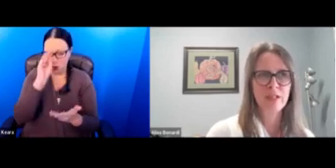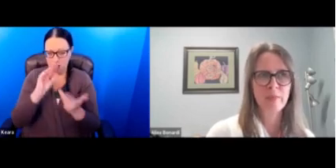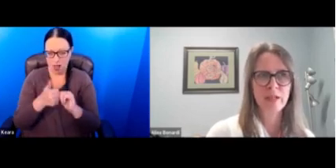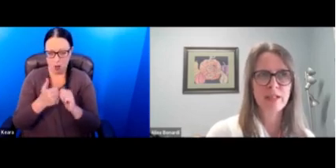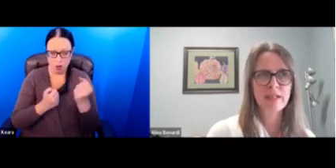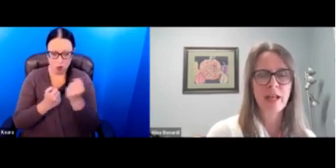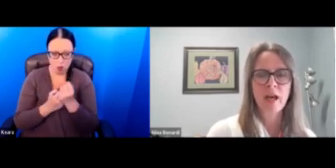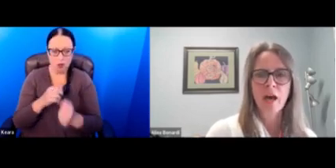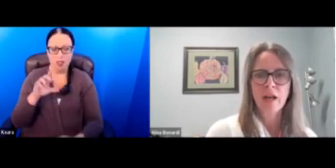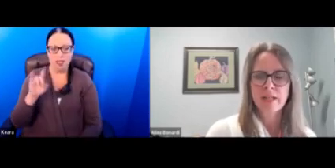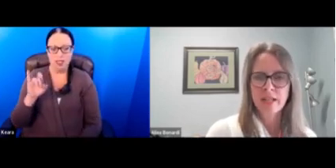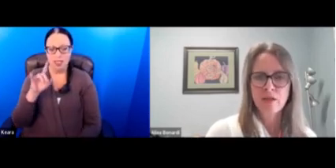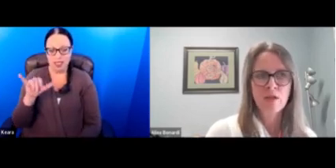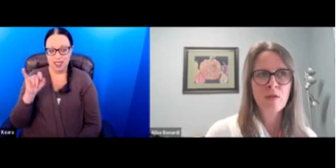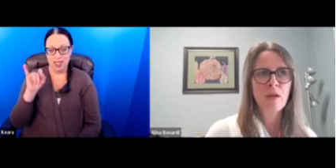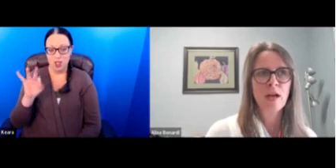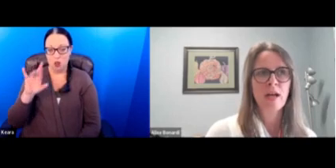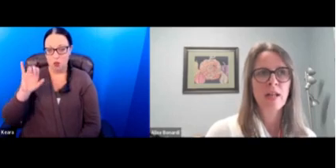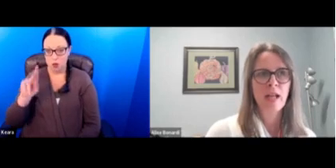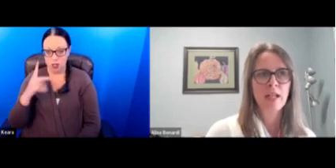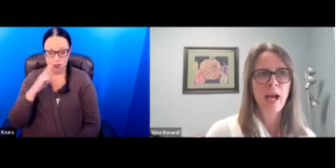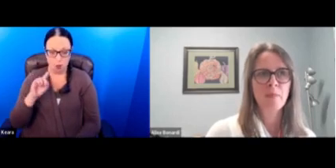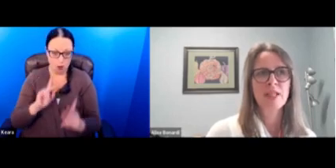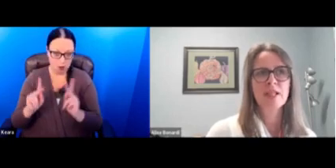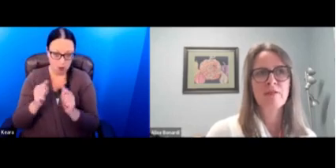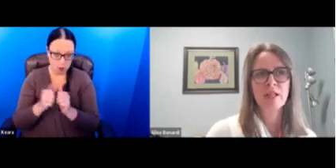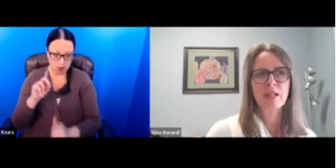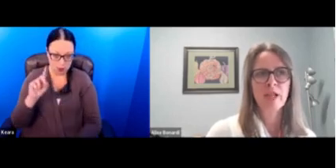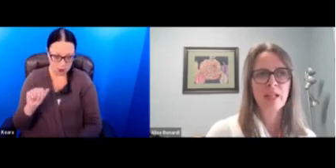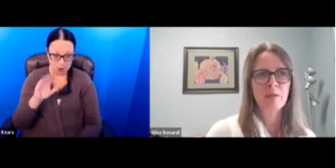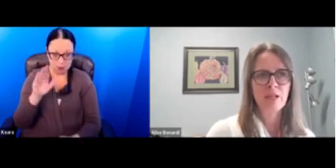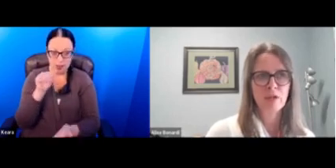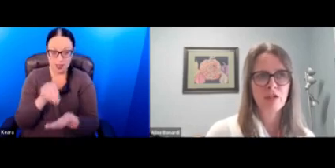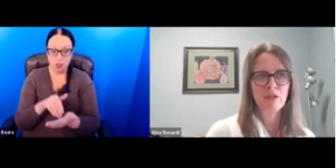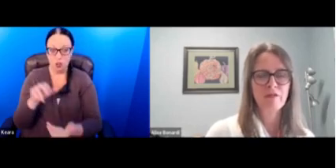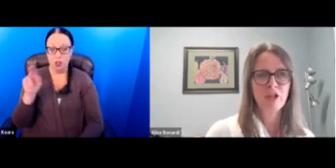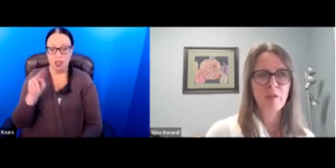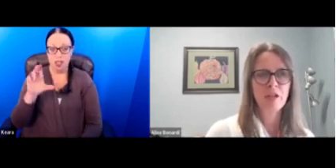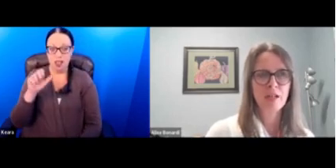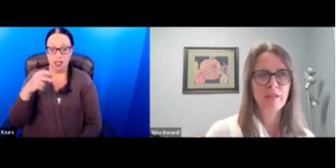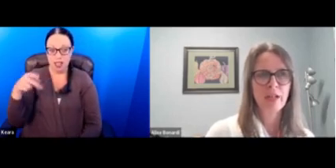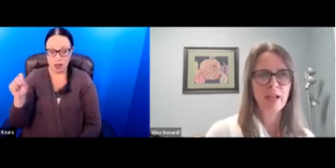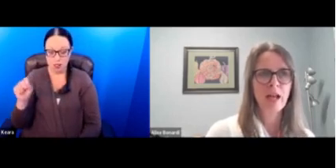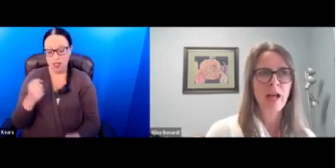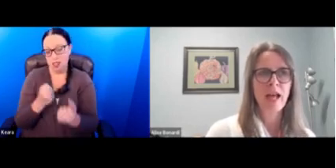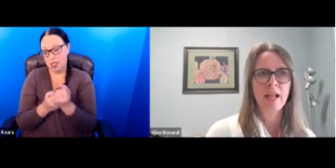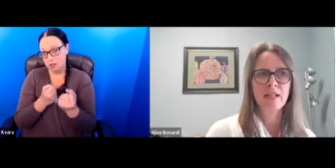disabilities. The center NCAPPS is funded by the Administration for Community Living, and